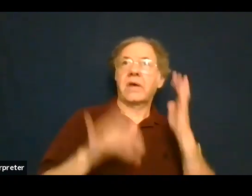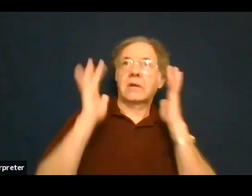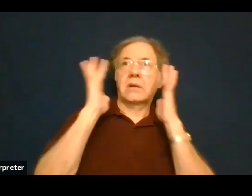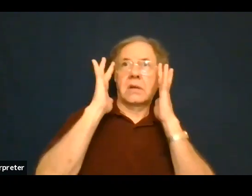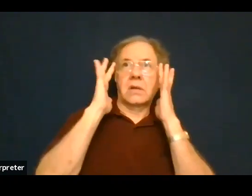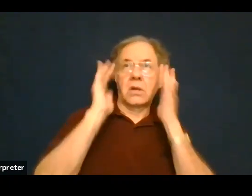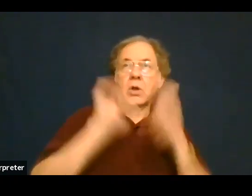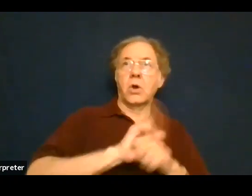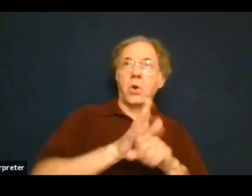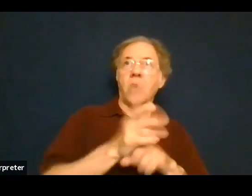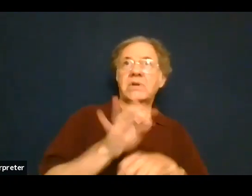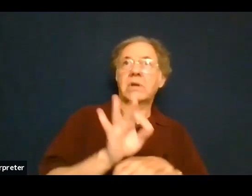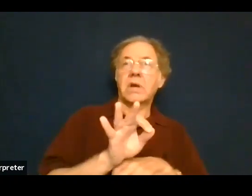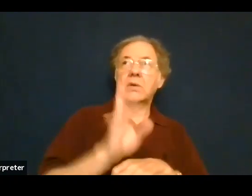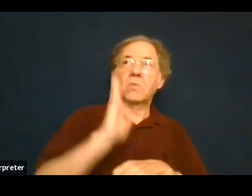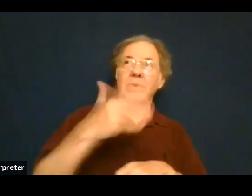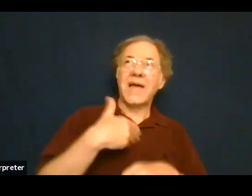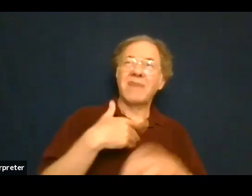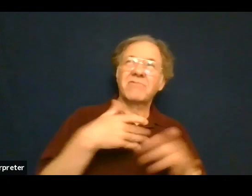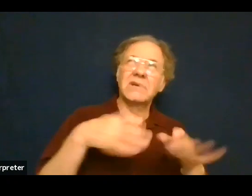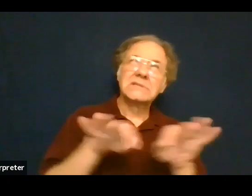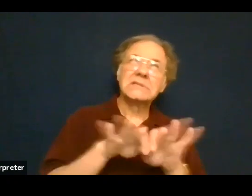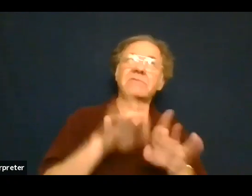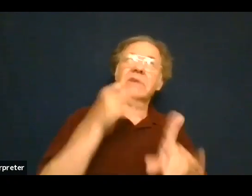have a significant impact on the advancement of research